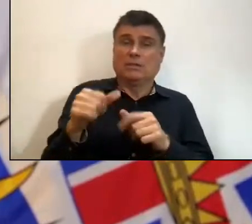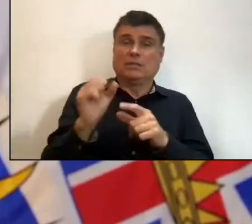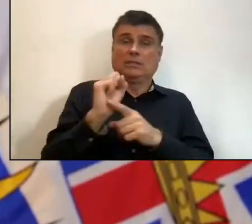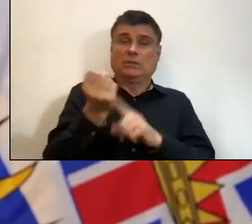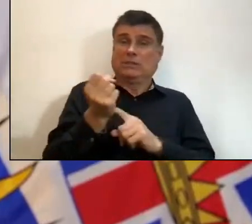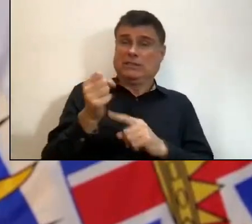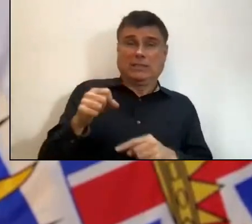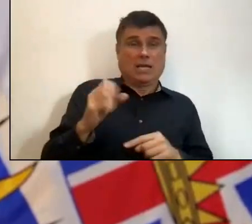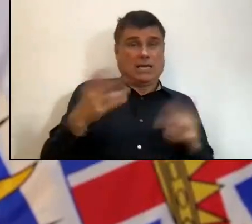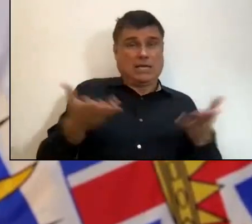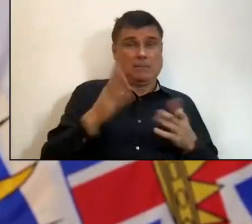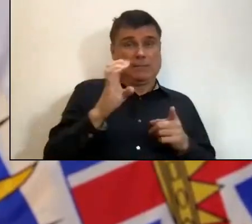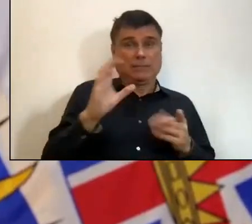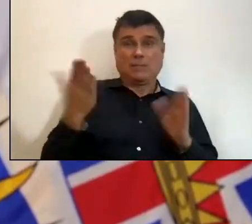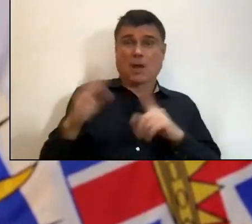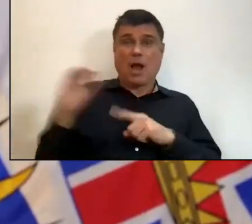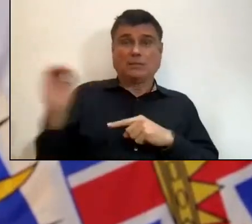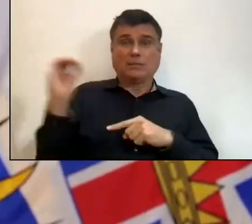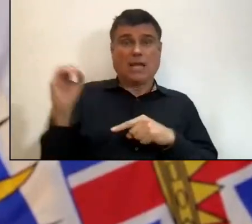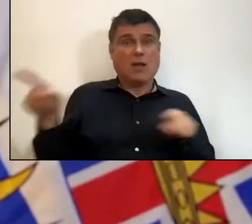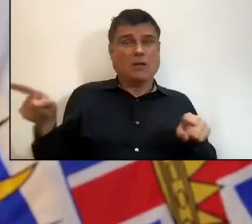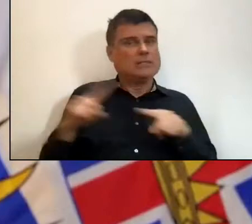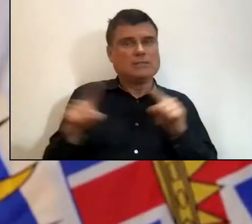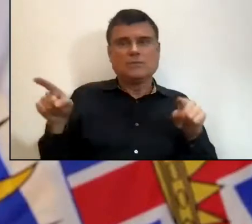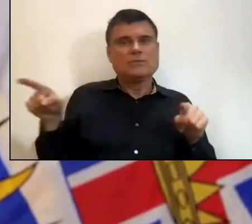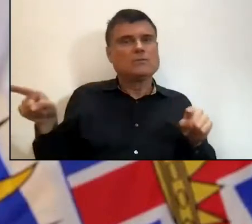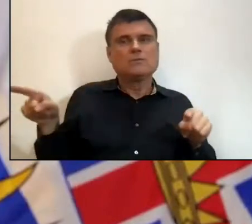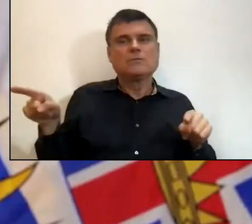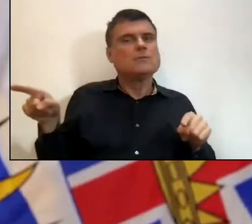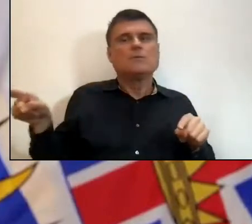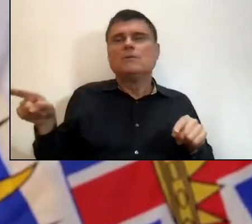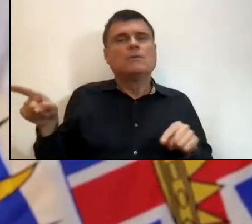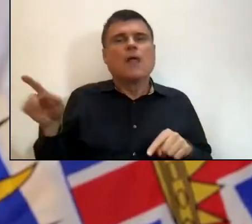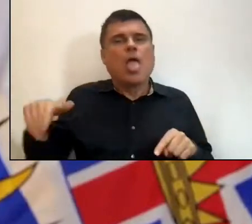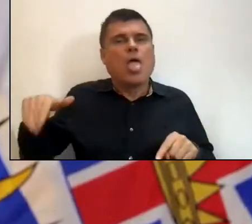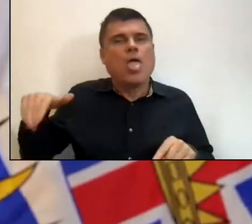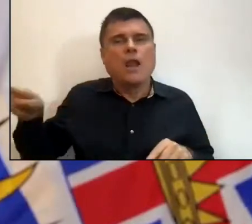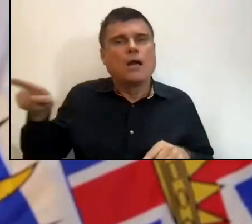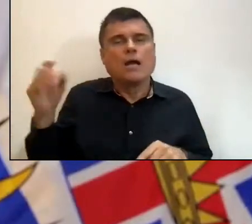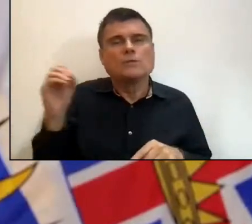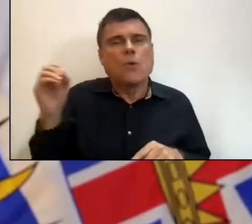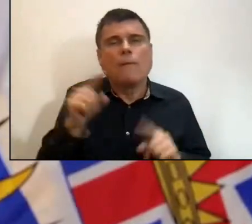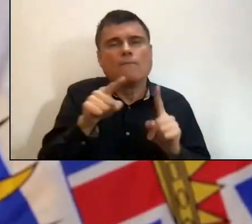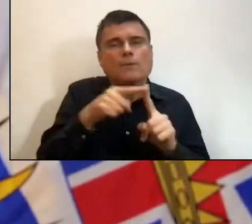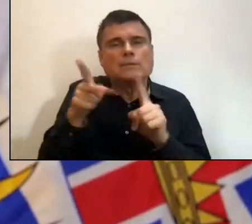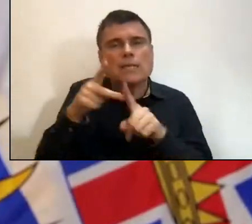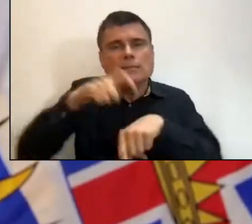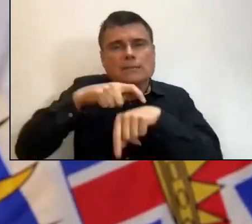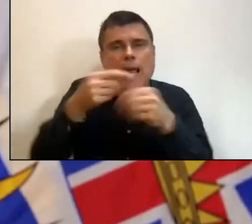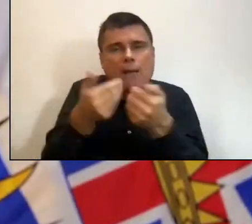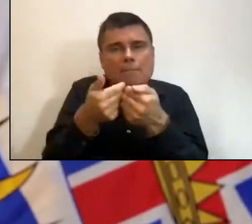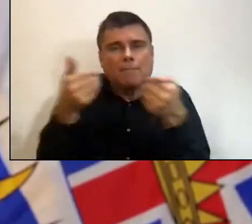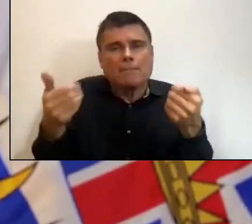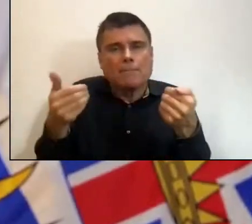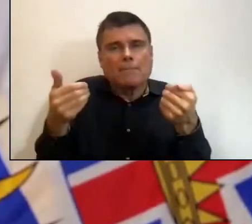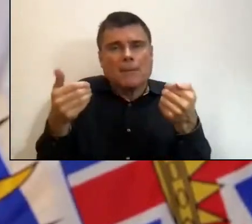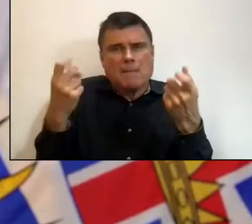interval early on. They have a much larger number of people who are six months or longer.